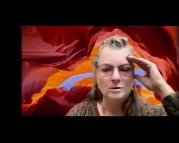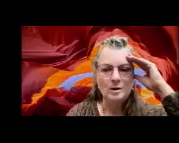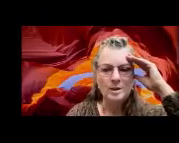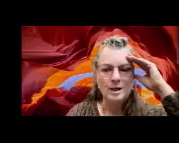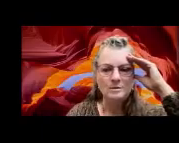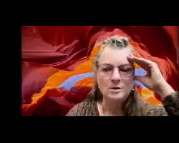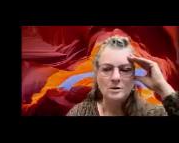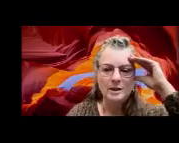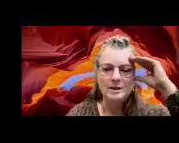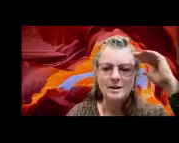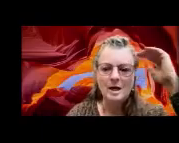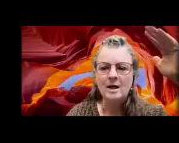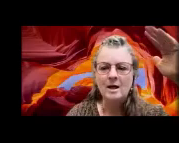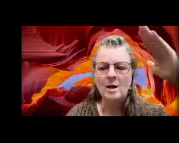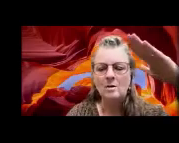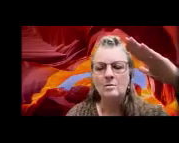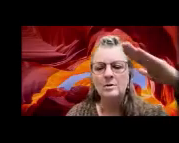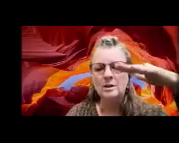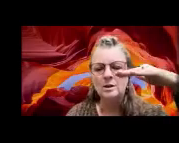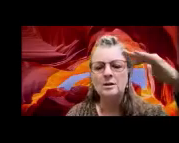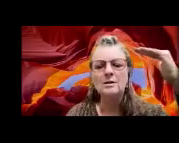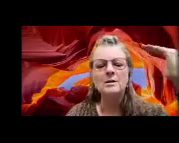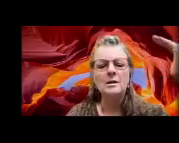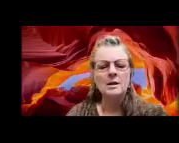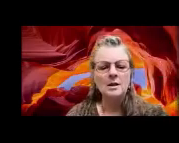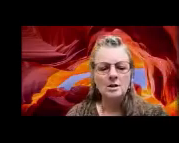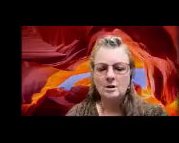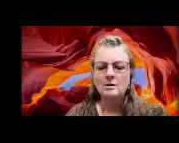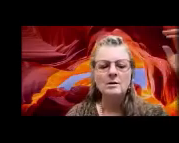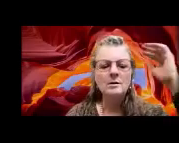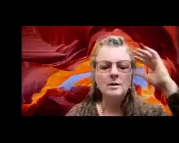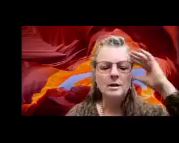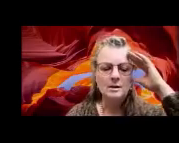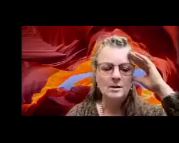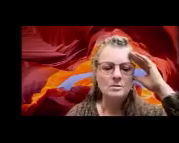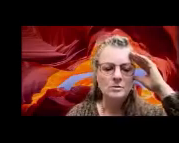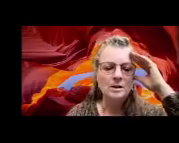dropped out. So like the time at home to just chill is really